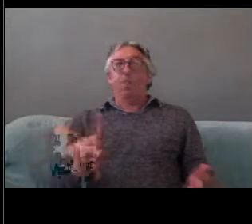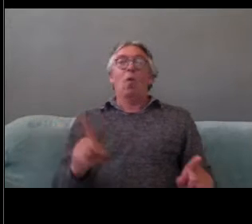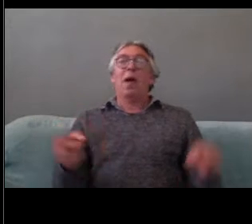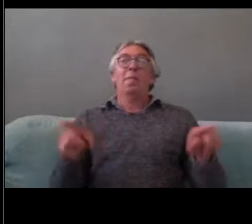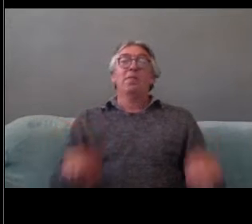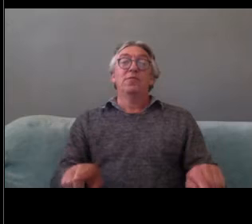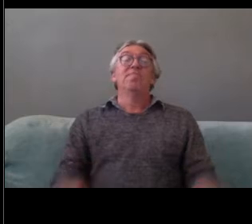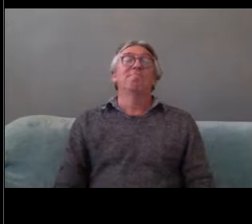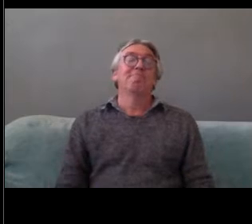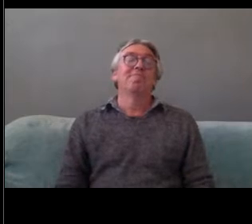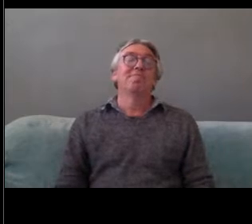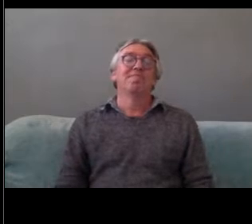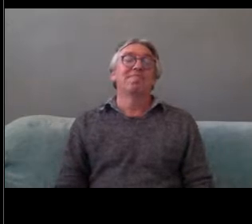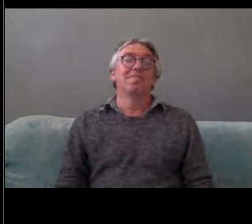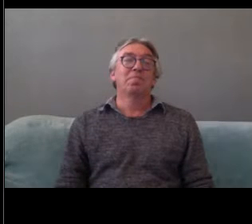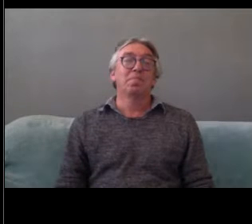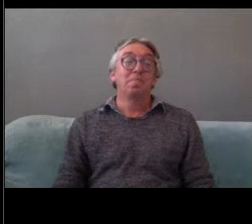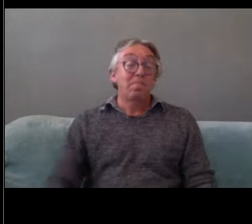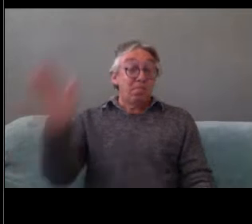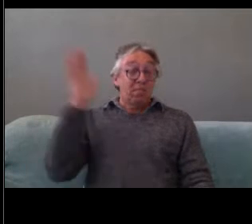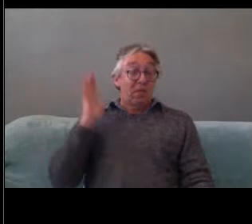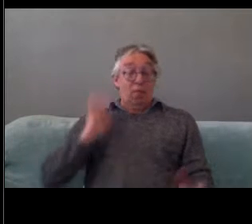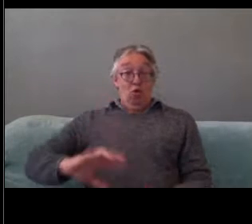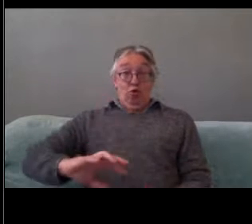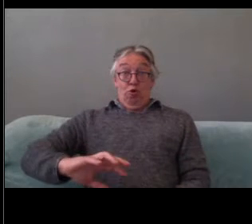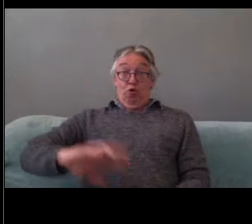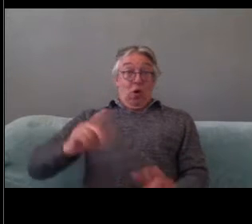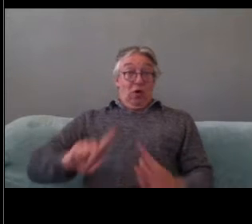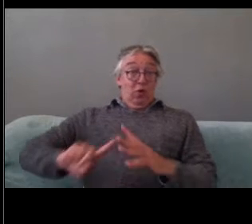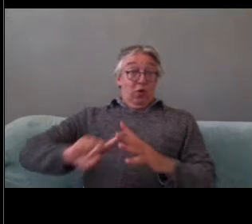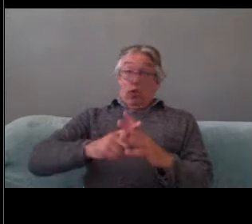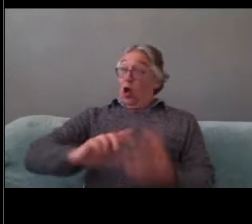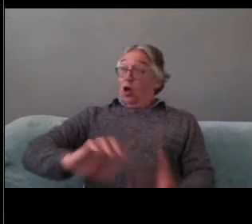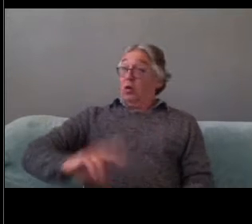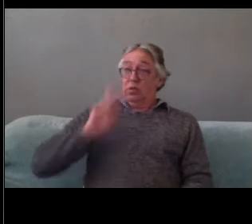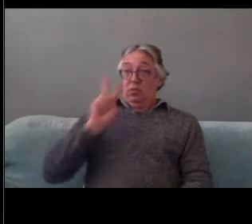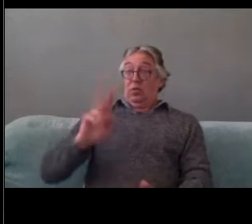we explored, we tried to explore the needs what Member States